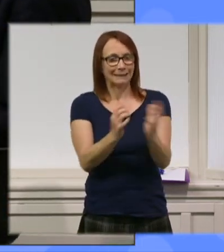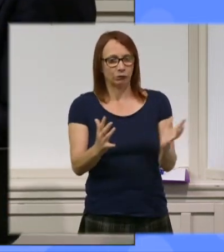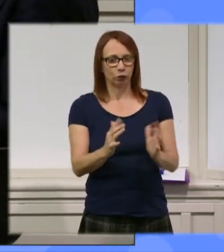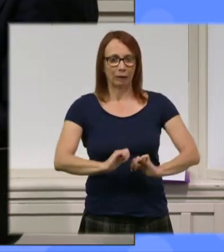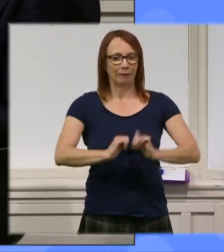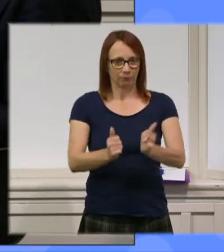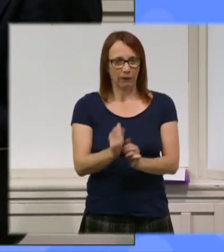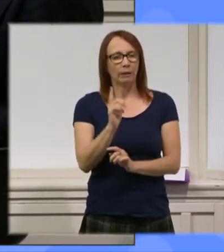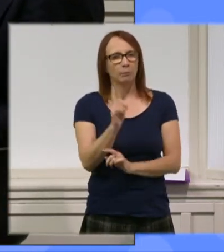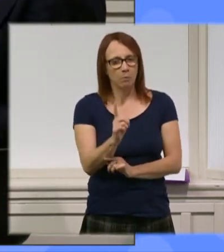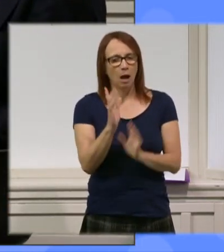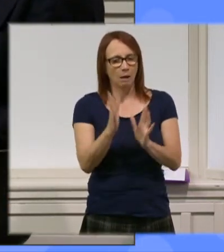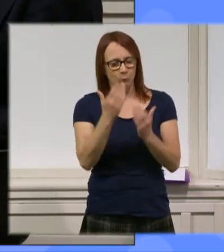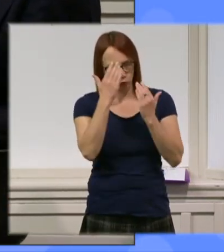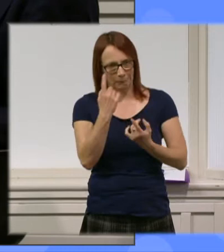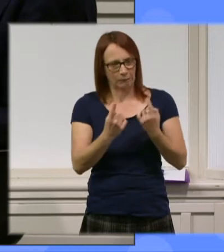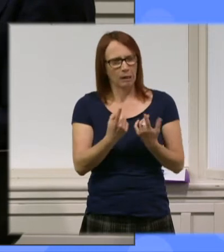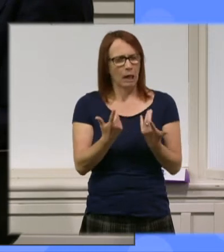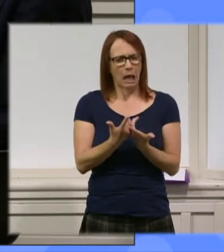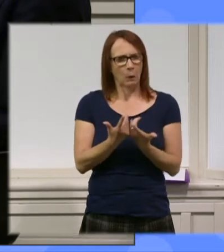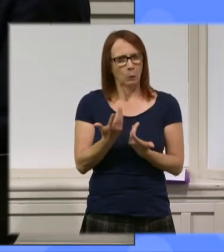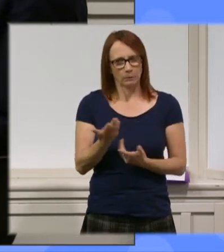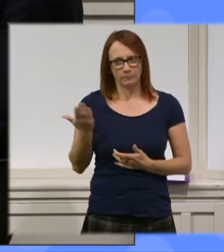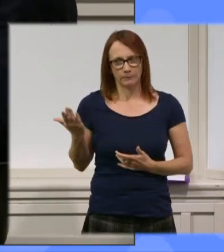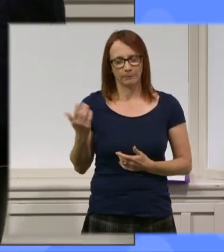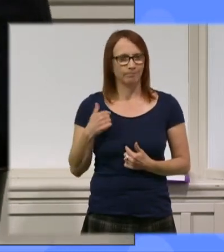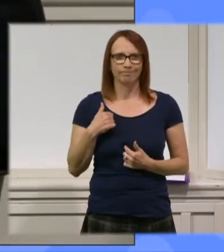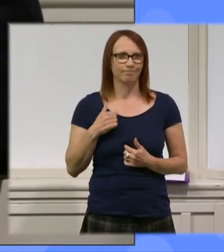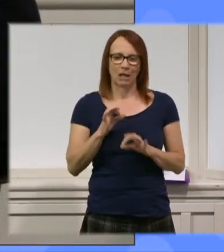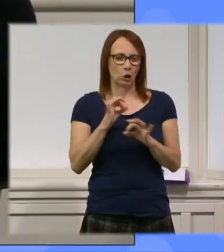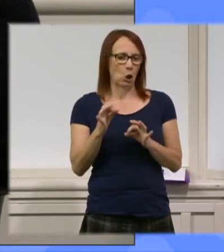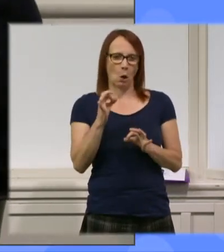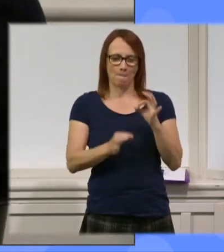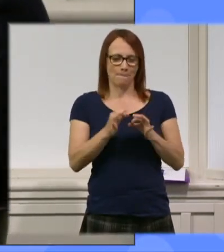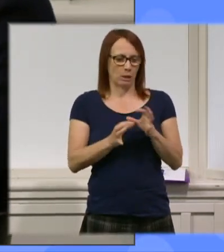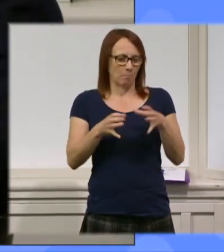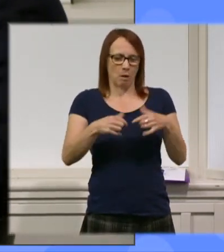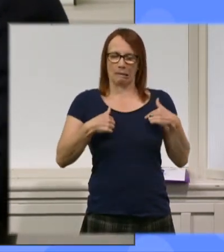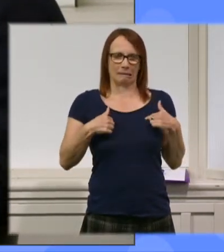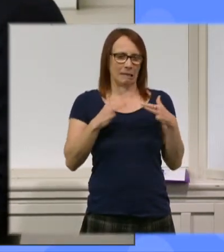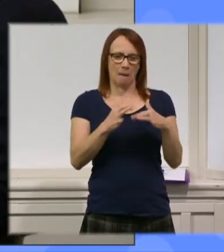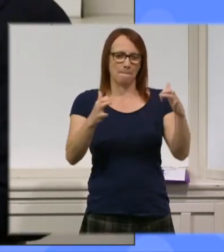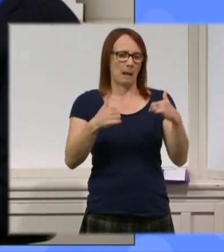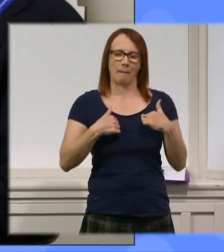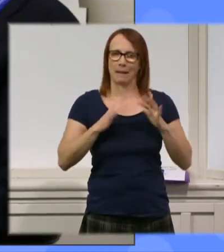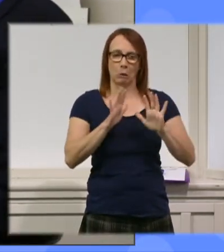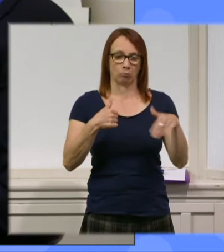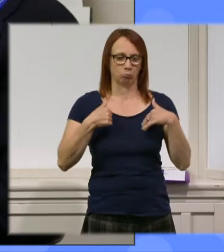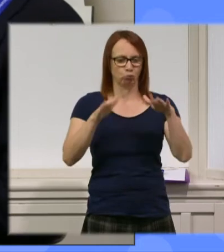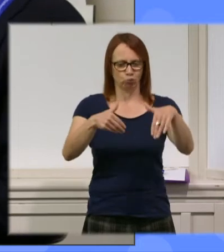explore how would you deal with that so I'm not a parliamentarian I'm looking at the Parliament as you guys do you through the view of the news and to me